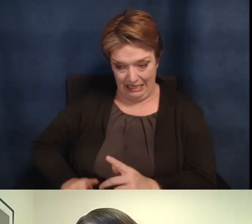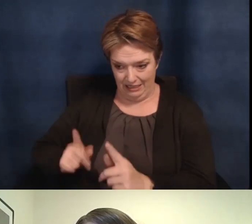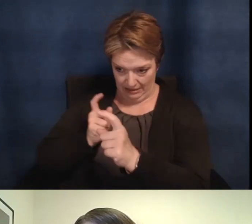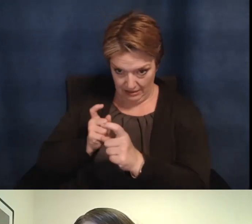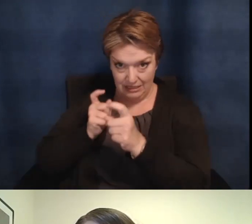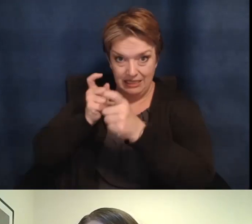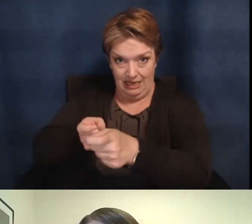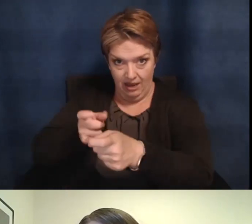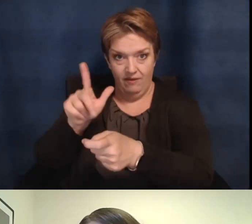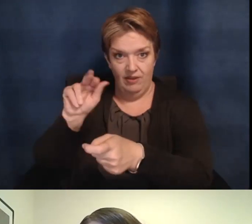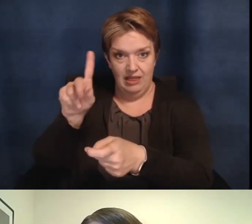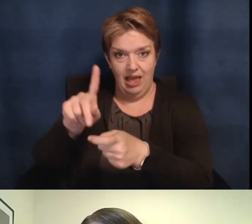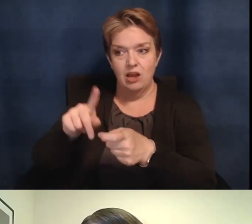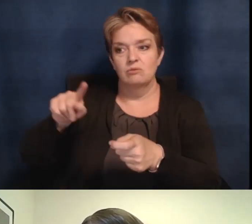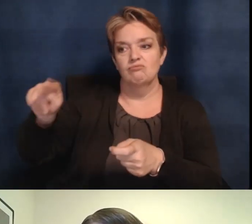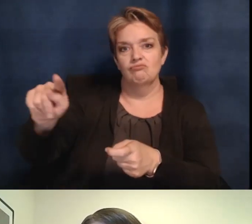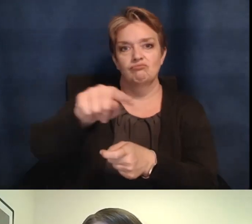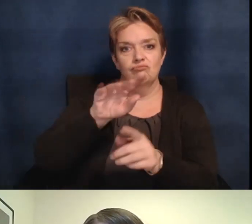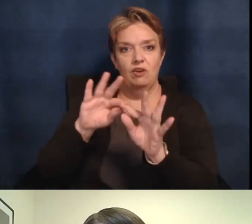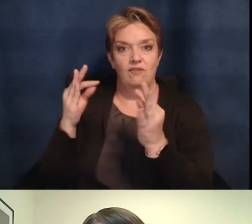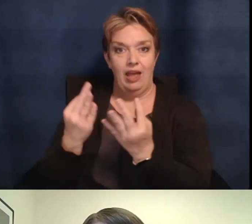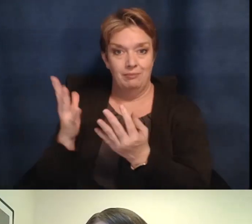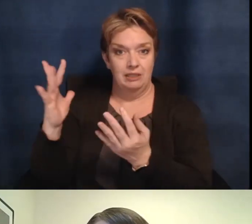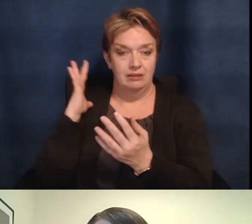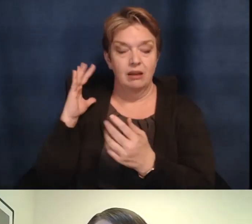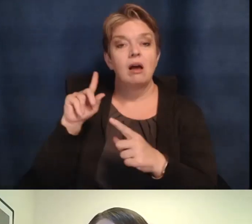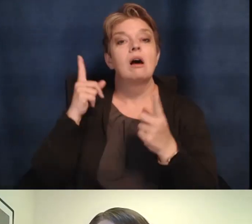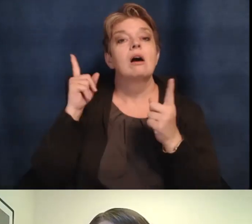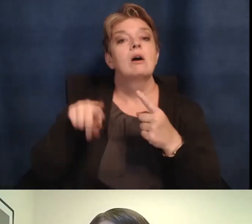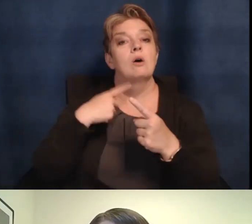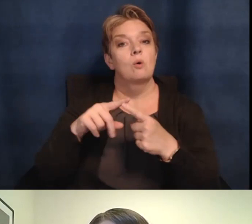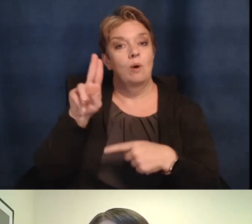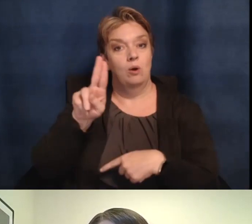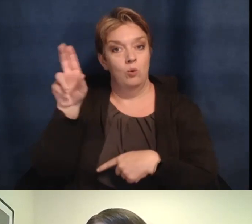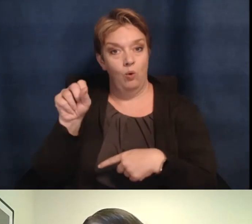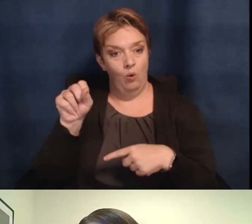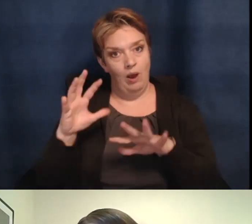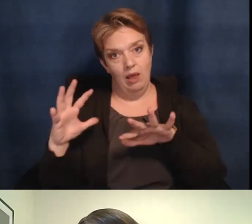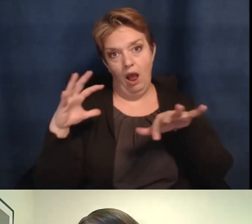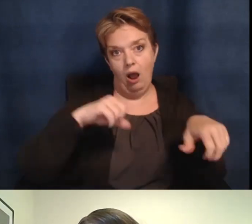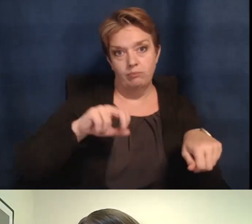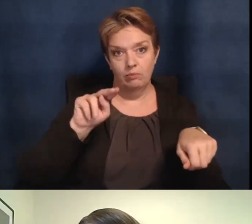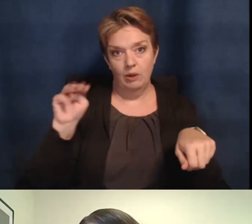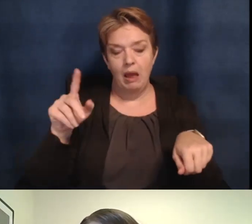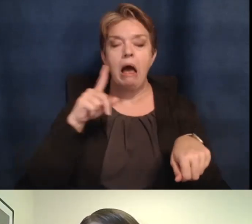and when New Mexico was annexed by the United States, they agreed to respect those land grant agreements,